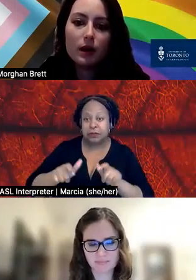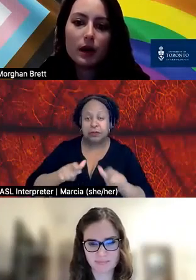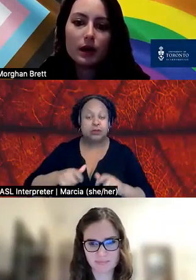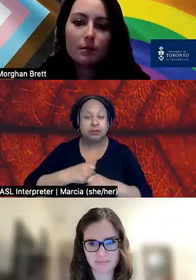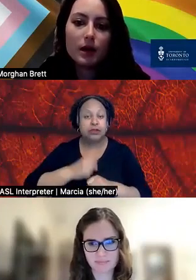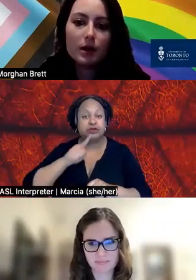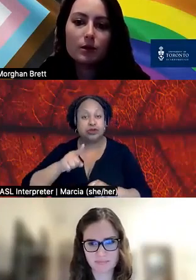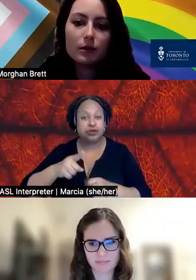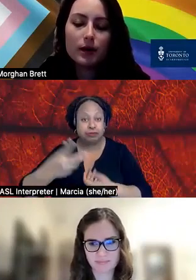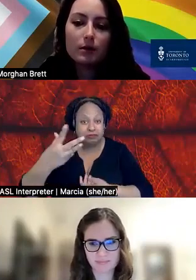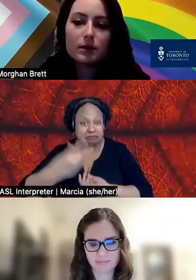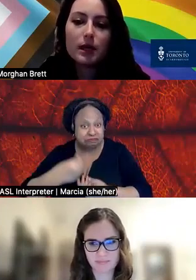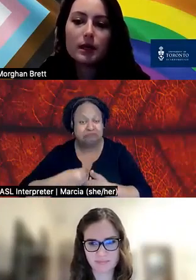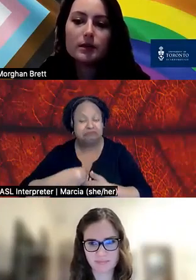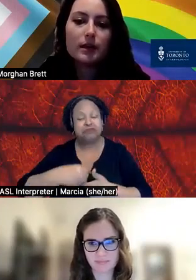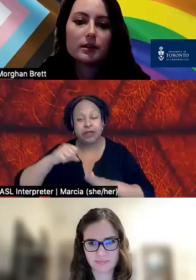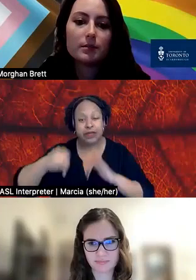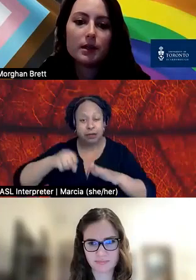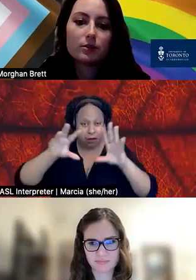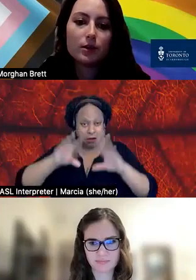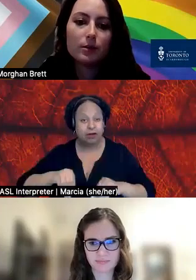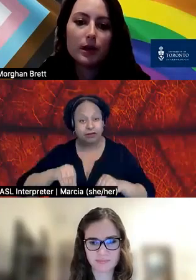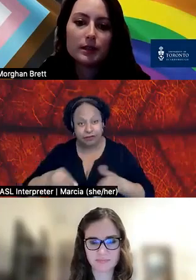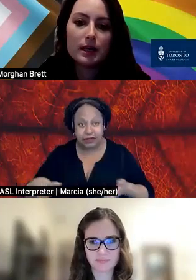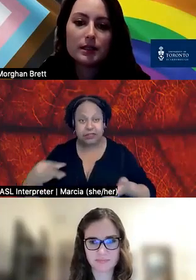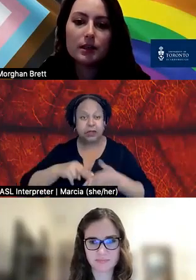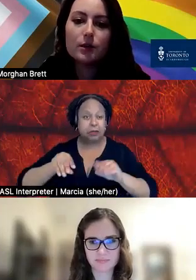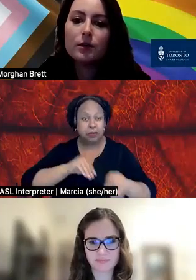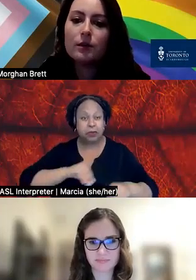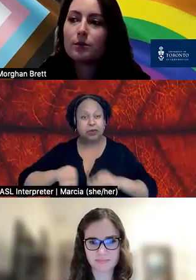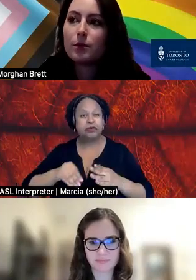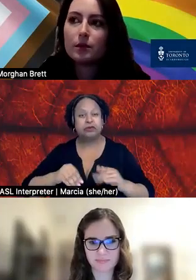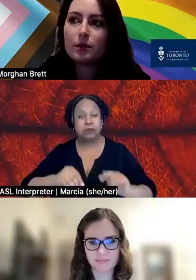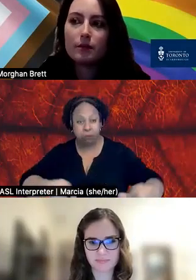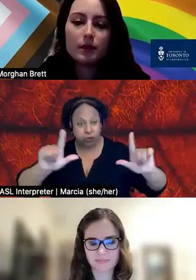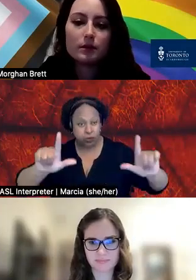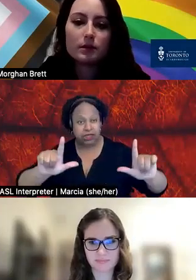get up and move around and take as many screen breaks as they need throughout the conference.